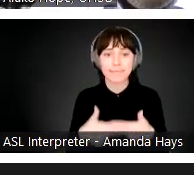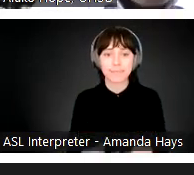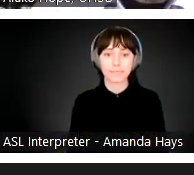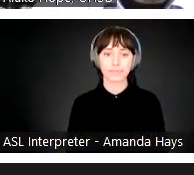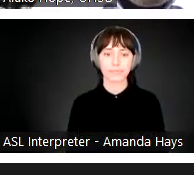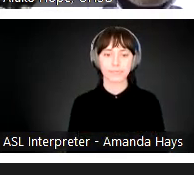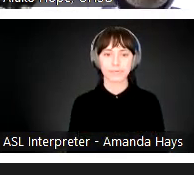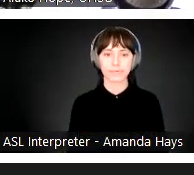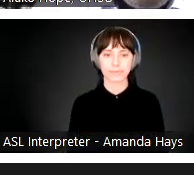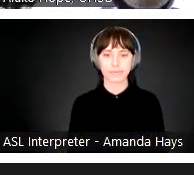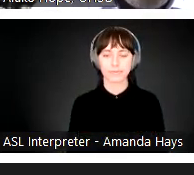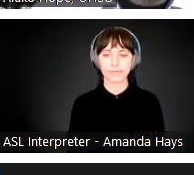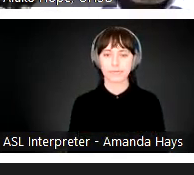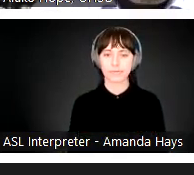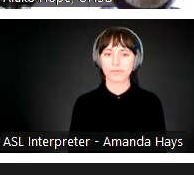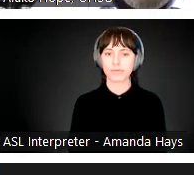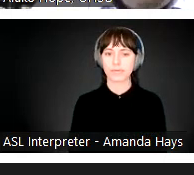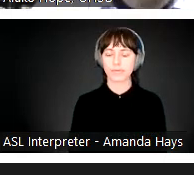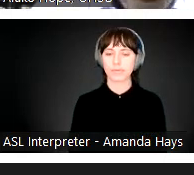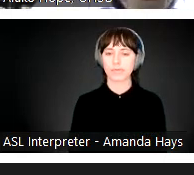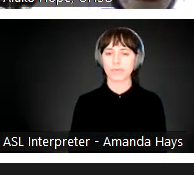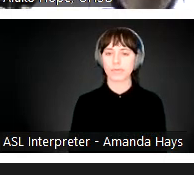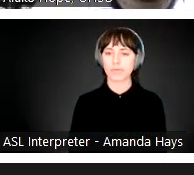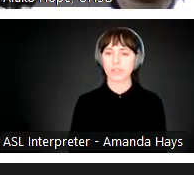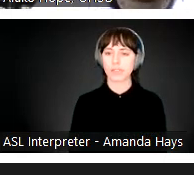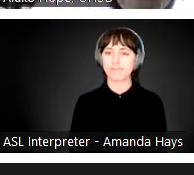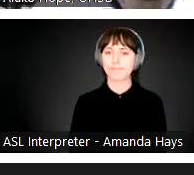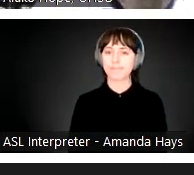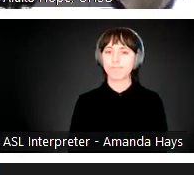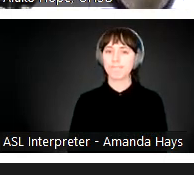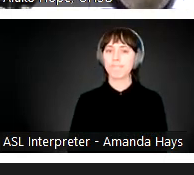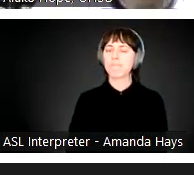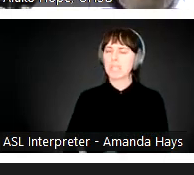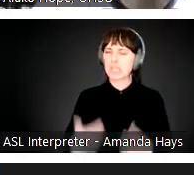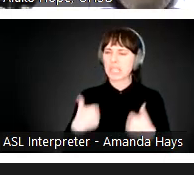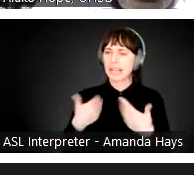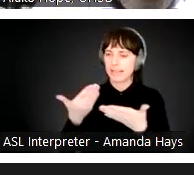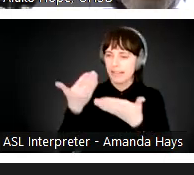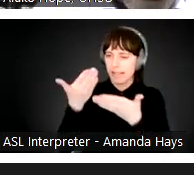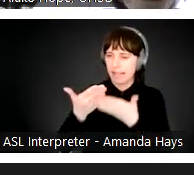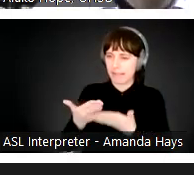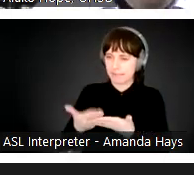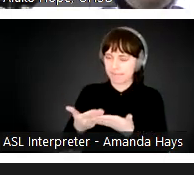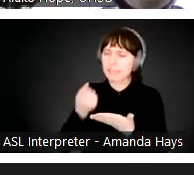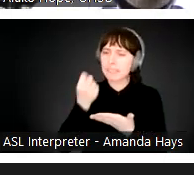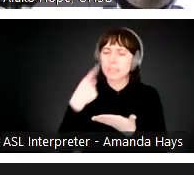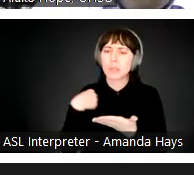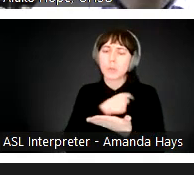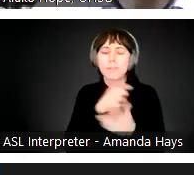And so, I think it's important, although this is something that is at the edge of the evidence, to highlight that we're